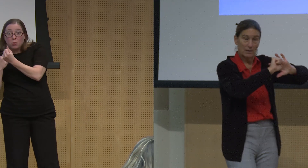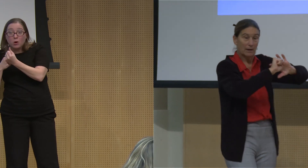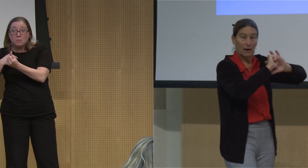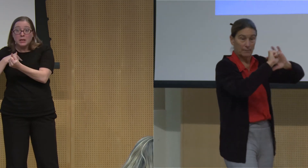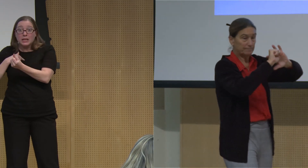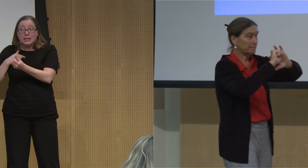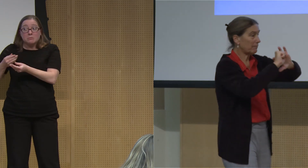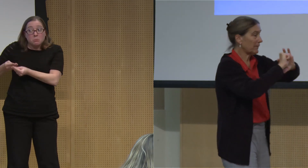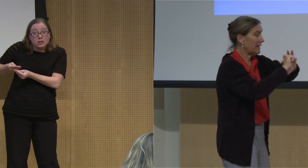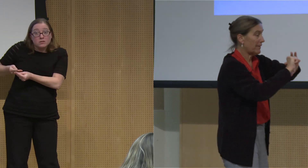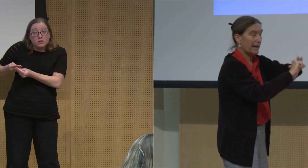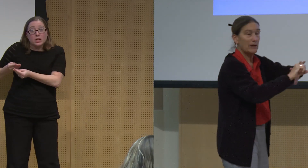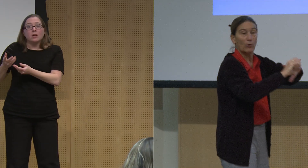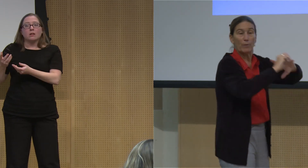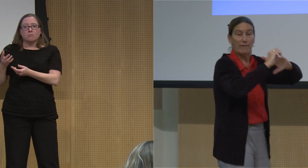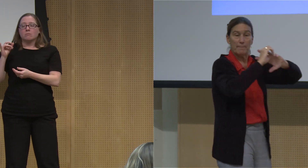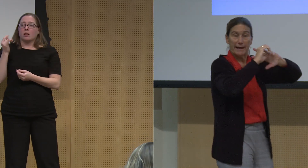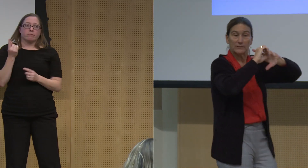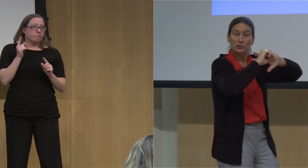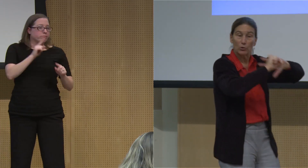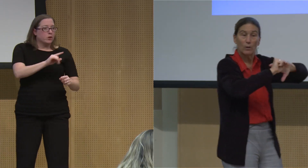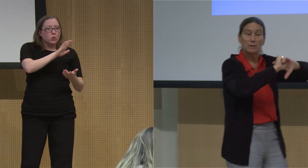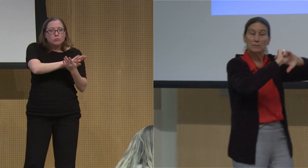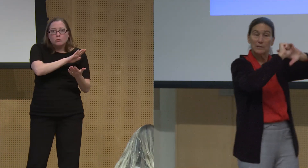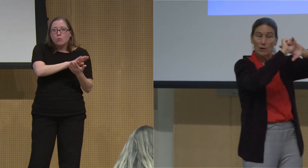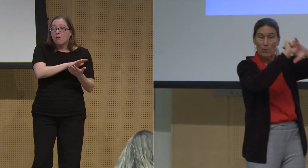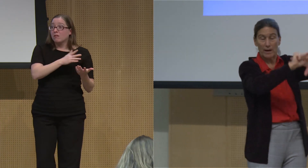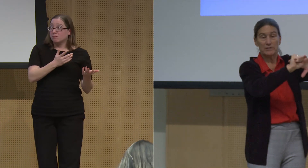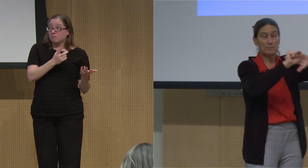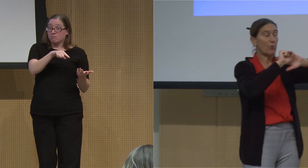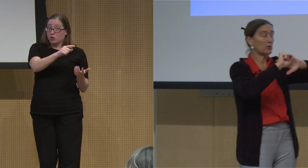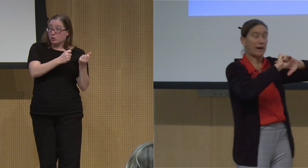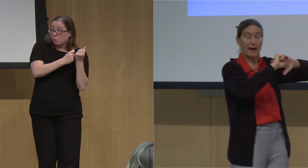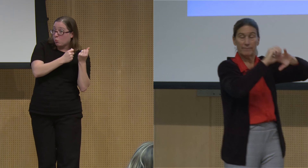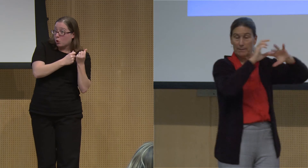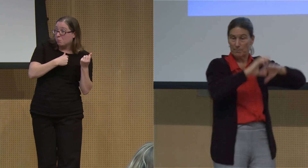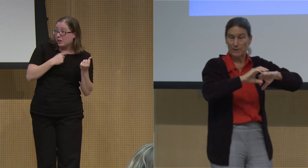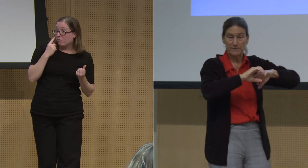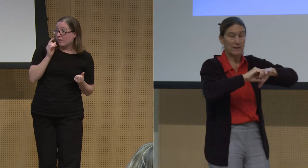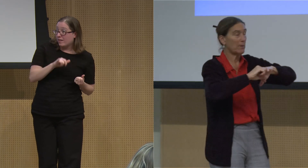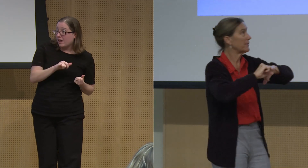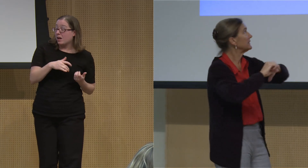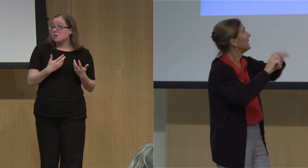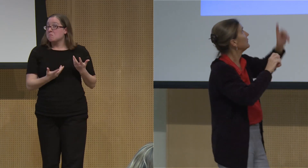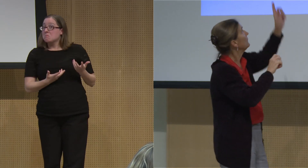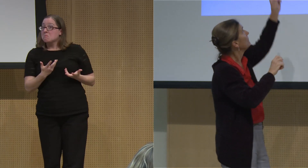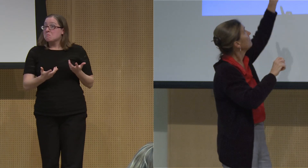UM, IF ANY, OF IF I'M BACK AT SCHOOL, YOU KNOW, WHAT KIND OF SUPPORT DO I HAVE THAT I'M A BREASTFEEDING MOTHER, ET CETERA?